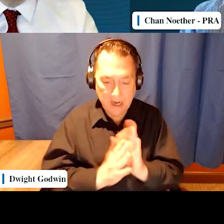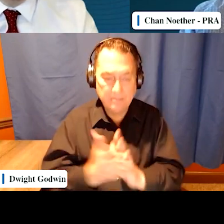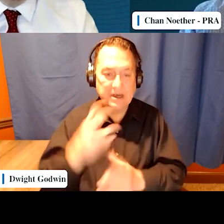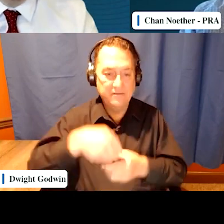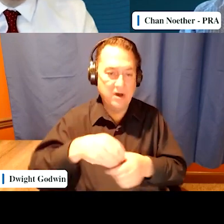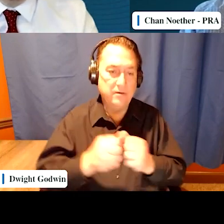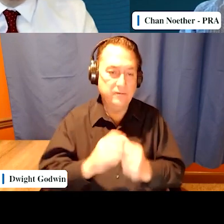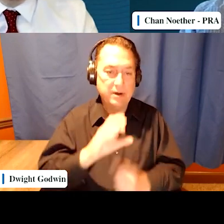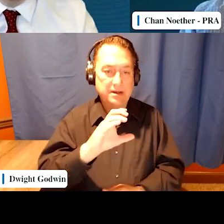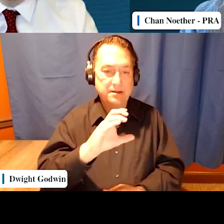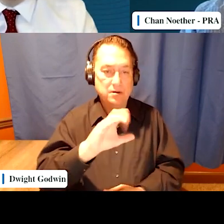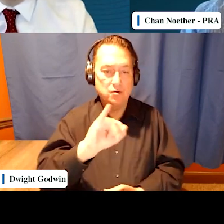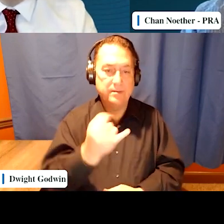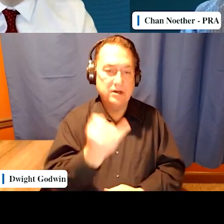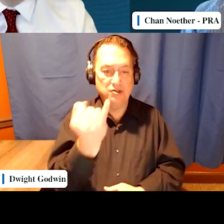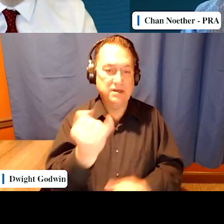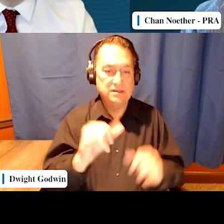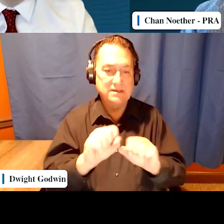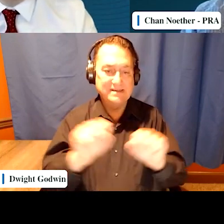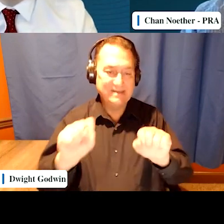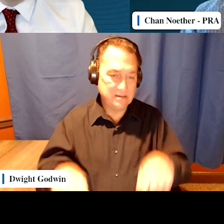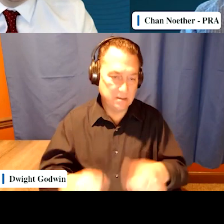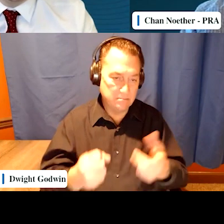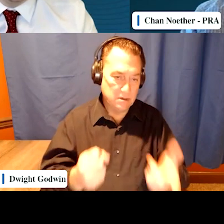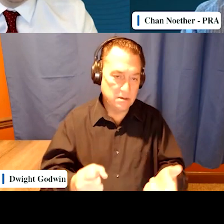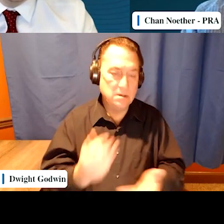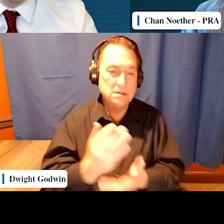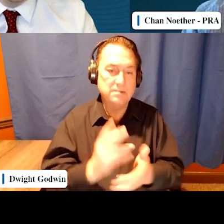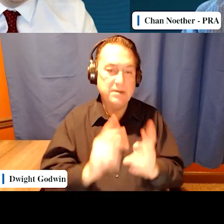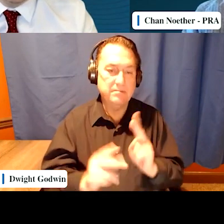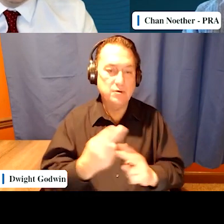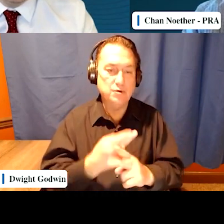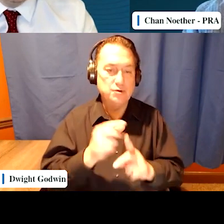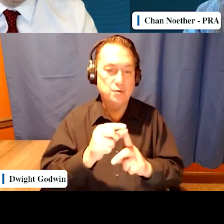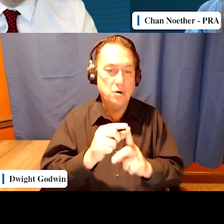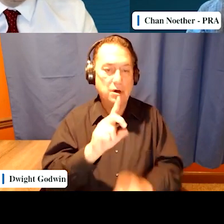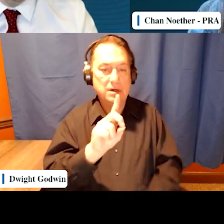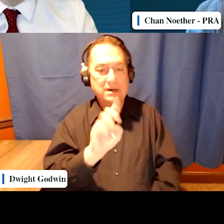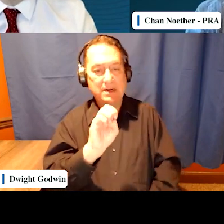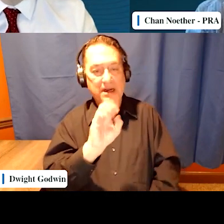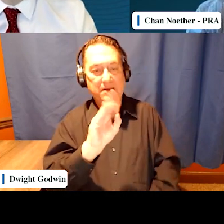Some people use the term "deflection" to represent that. So, we very much use the model